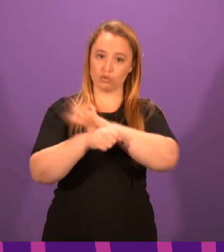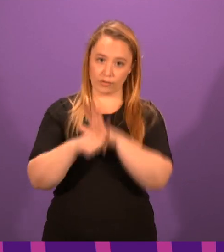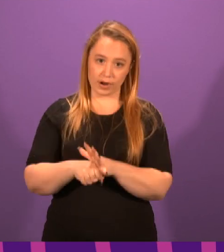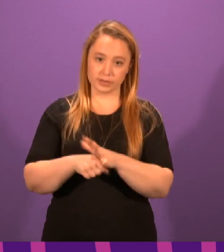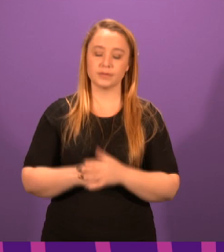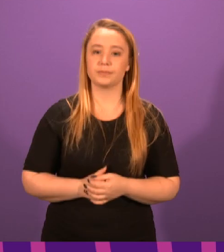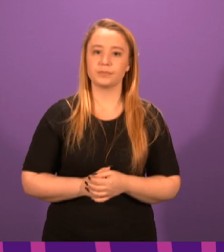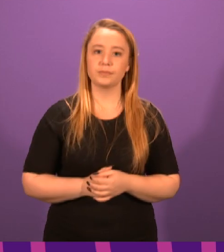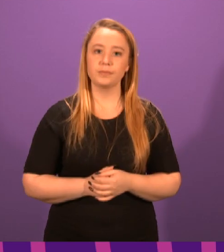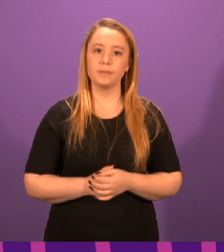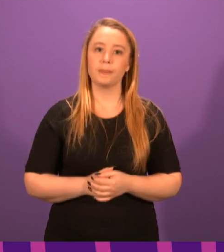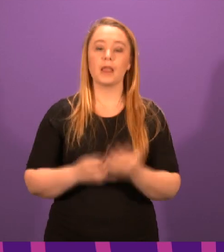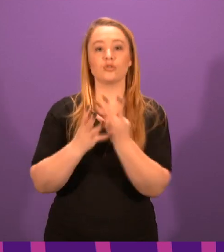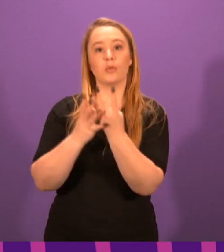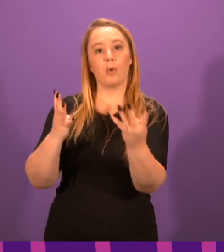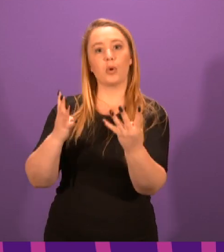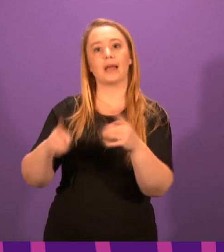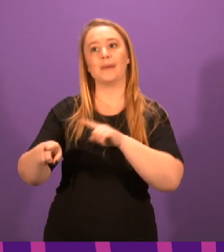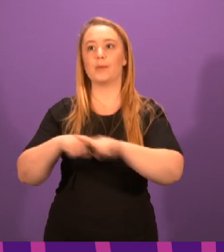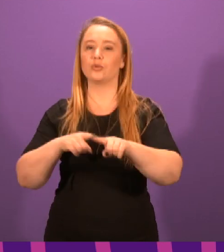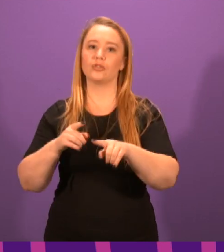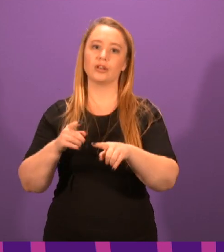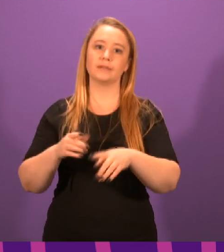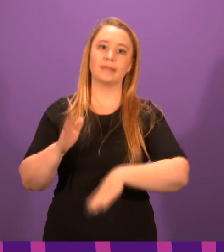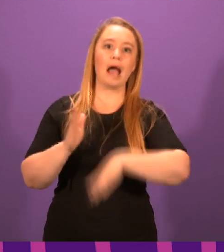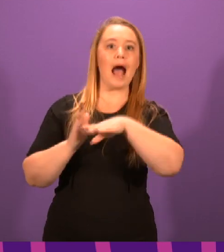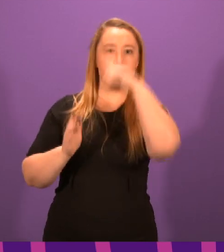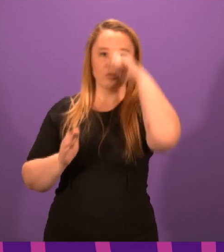The board that is most high profile in that regard is Greater Glasgow and Clyde.